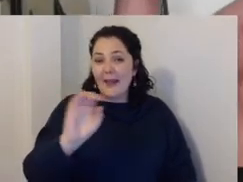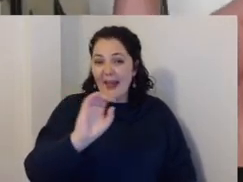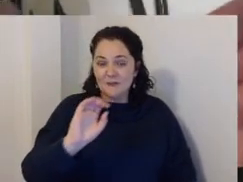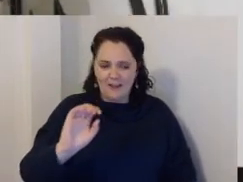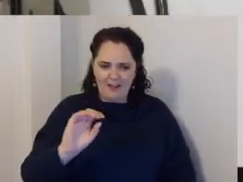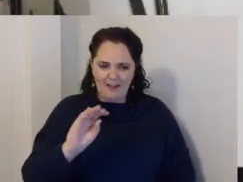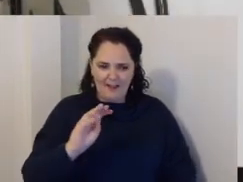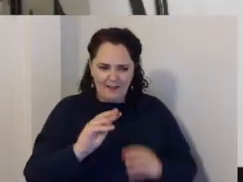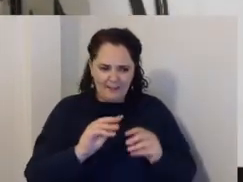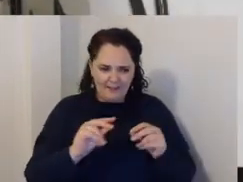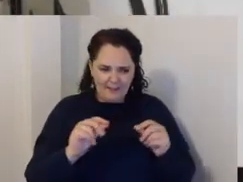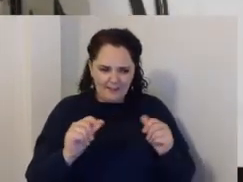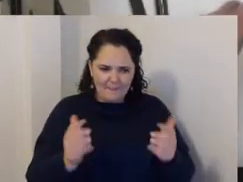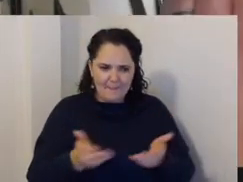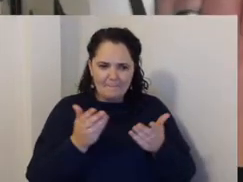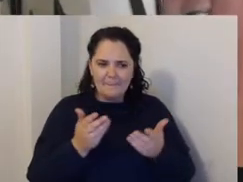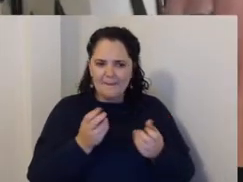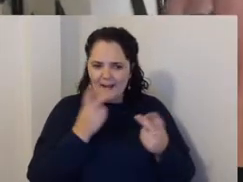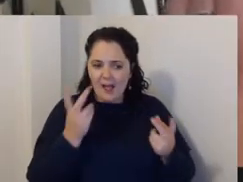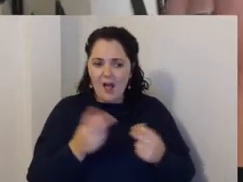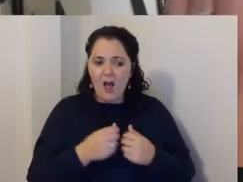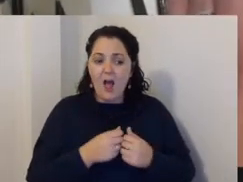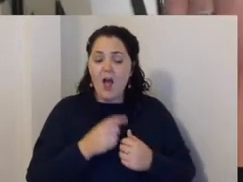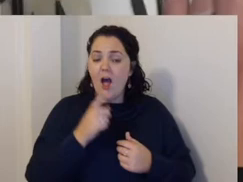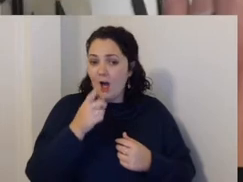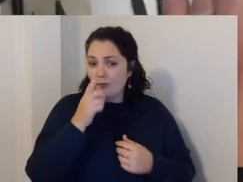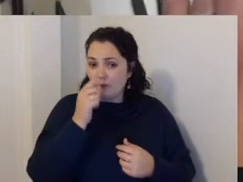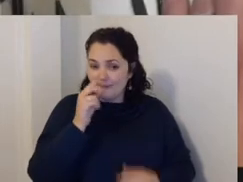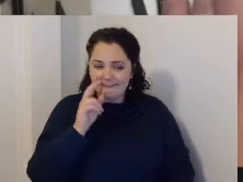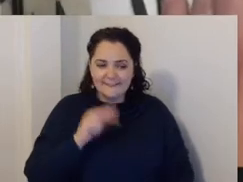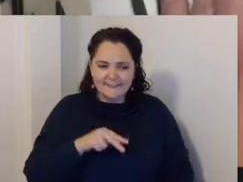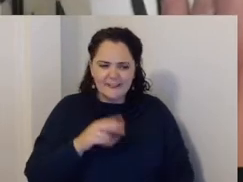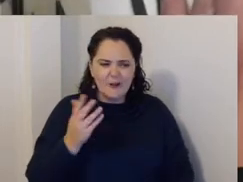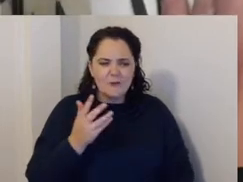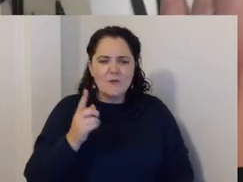lift those lights out very clearly and again you should be able to see those initial dark